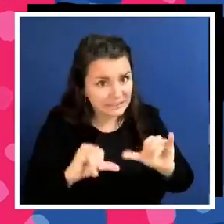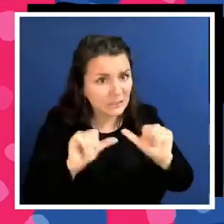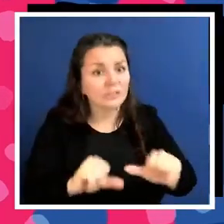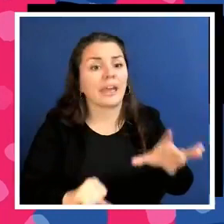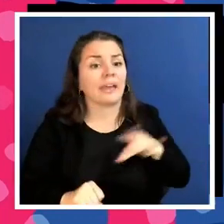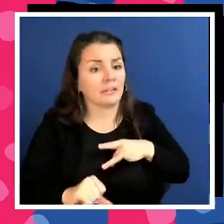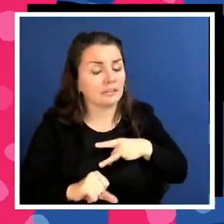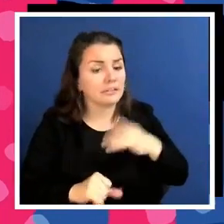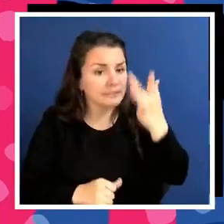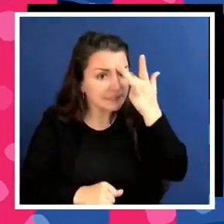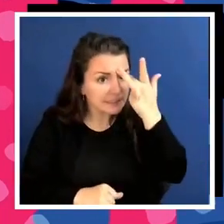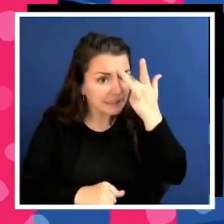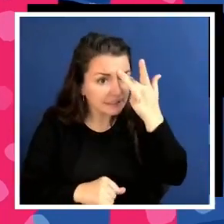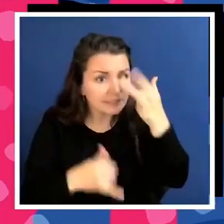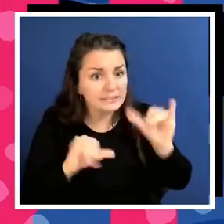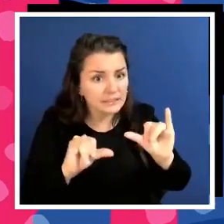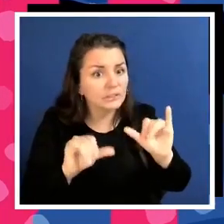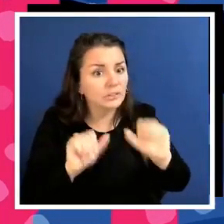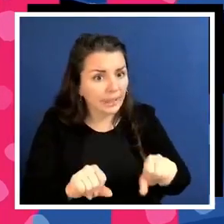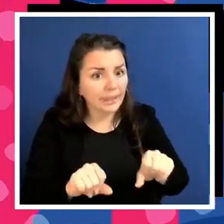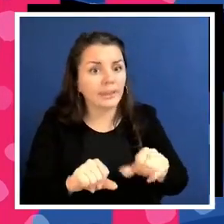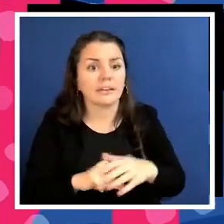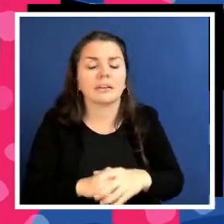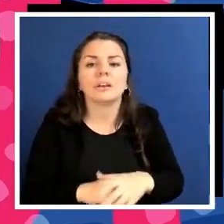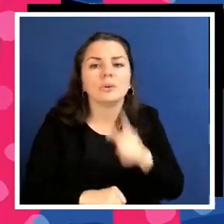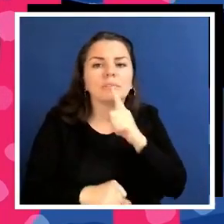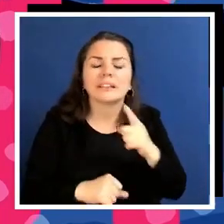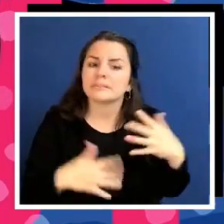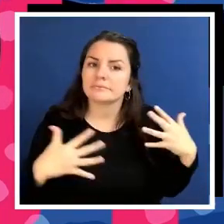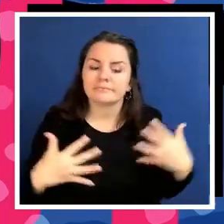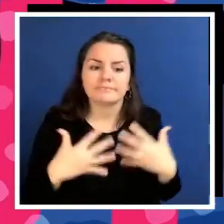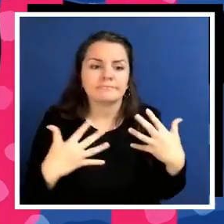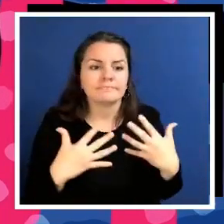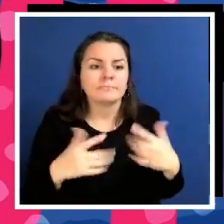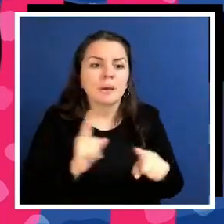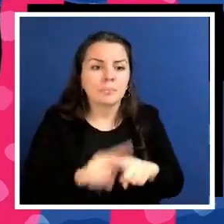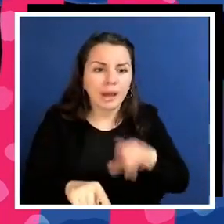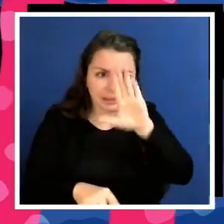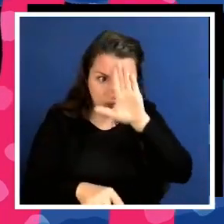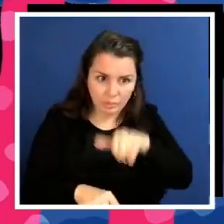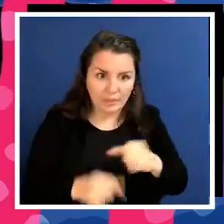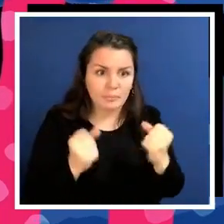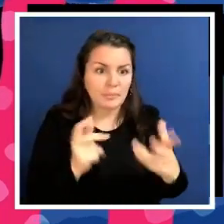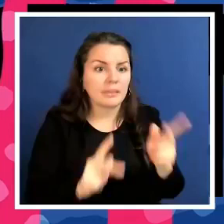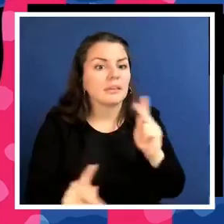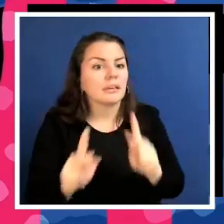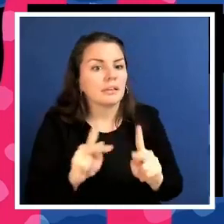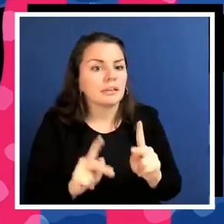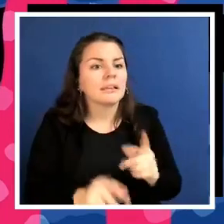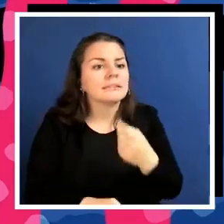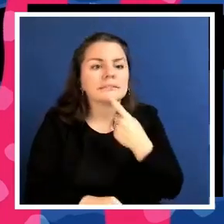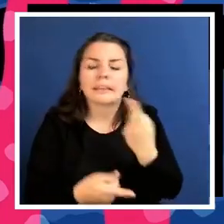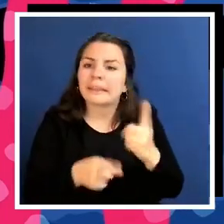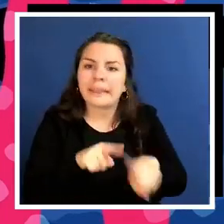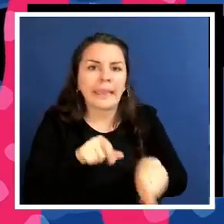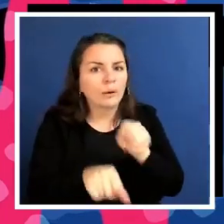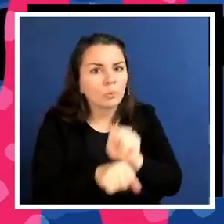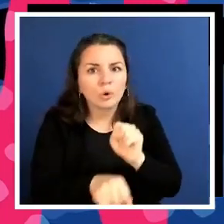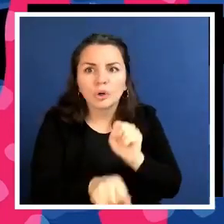IT'S PICKED UP PRE-PANDEMIC BUT PEOPLE DON'T WANT TO ABIDE BY SOCIAL DISTANCING. PANDEMIC IS NOT OVER YET AND YOU CAN STILL GET COVID.